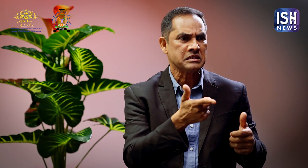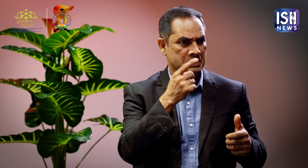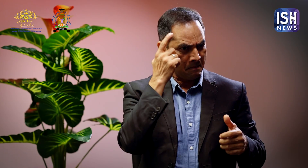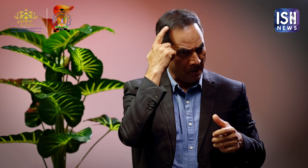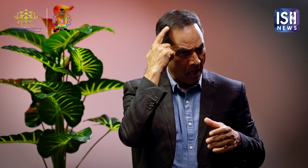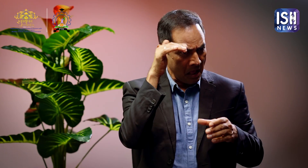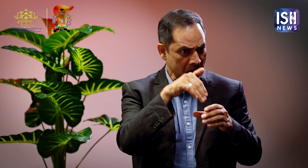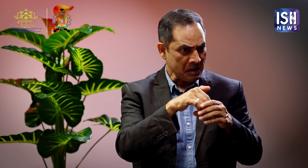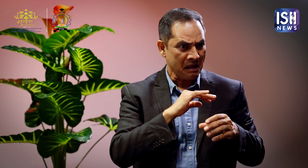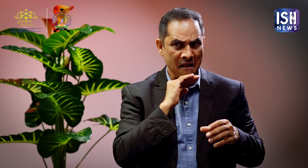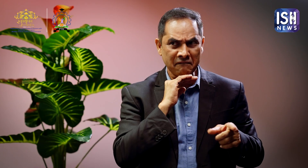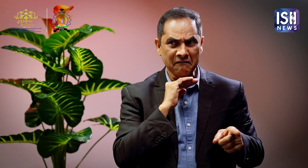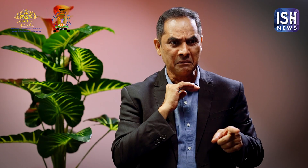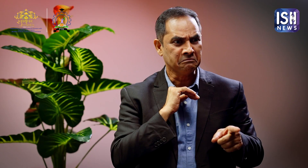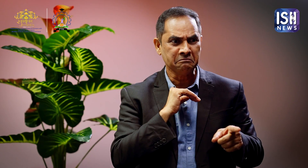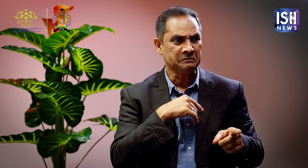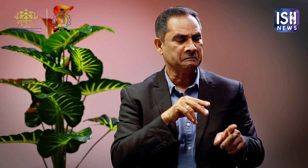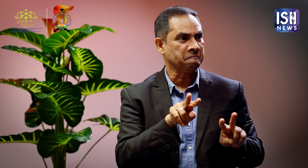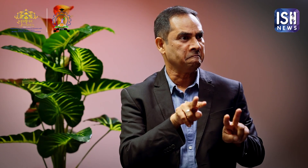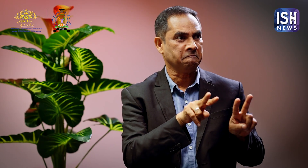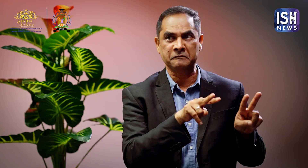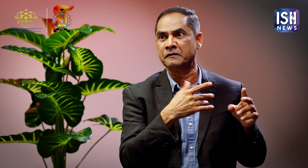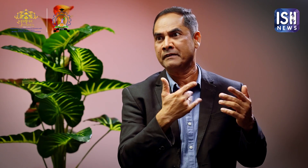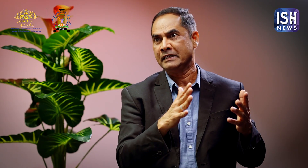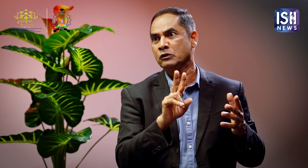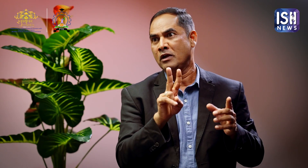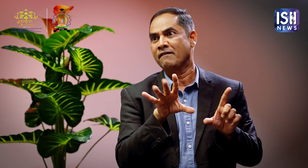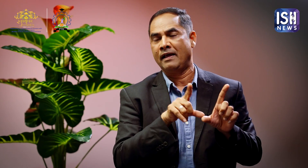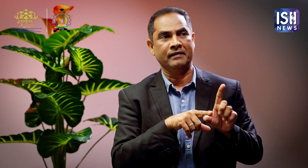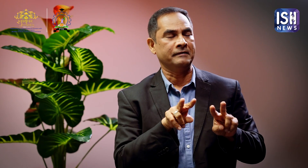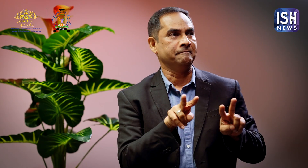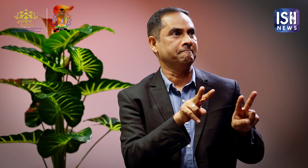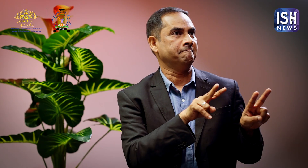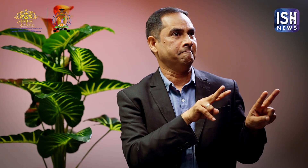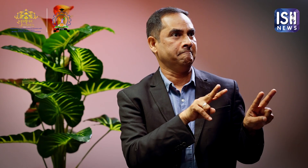It felt like their full potential wasn’t being tapped into. I’ve observed this over the past 25 years.